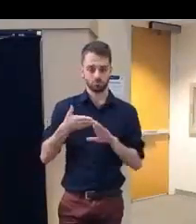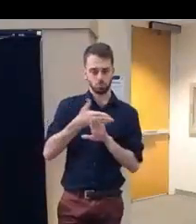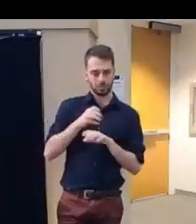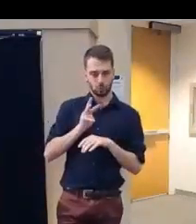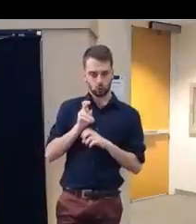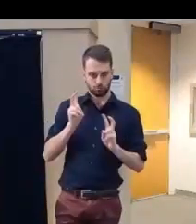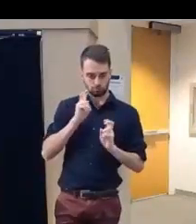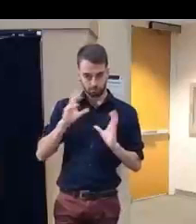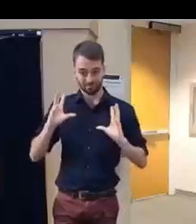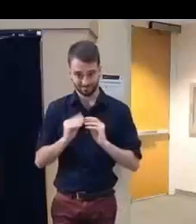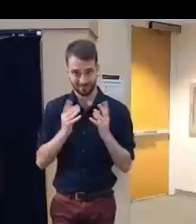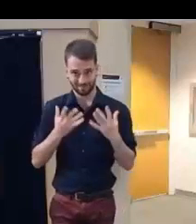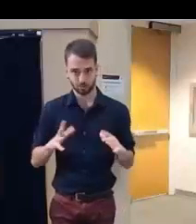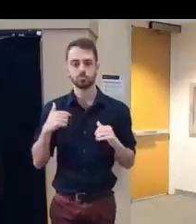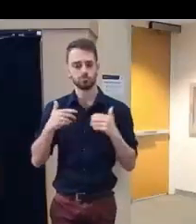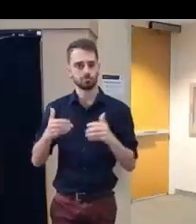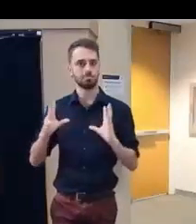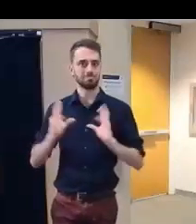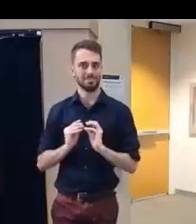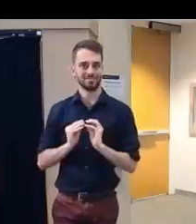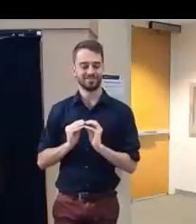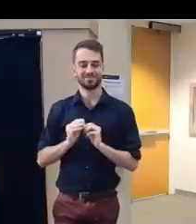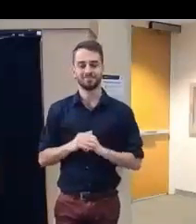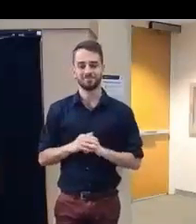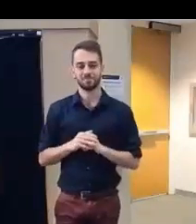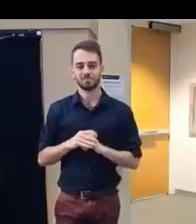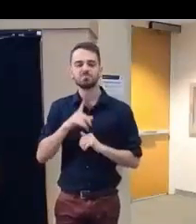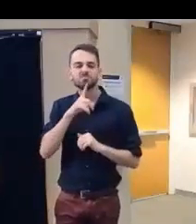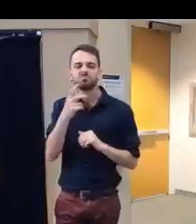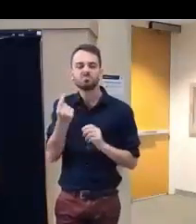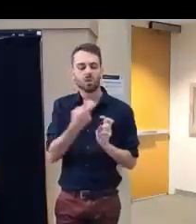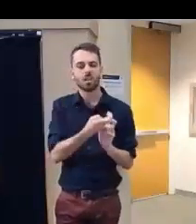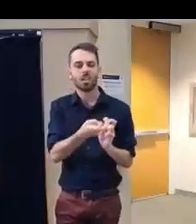um follows kind of restorative practice uh listening circles if you've been a part of